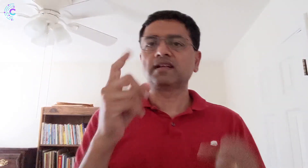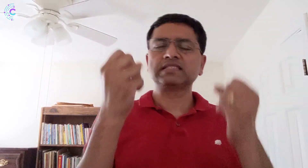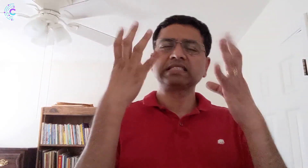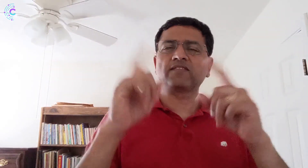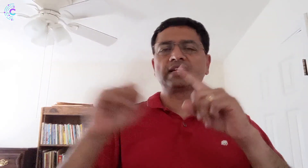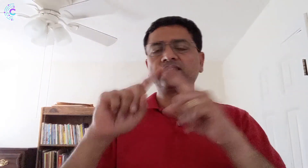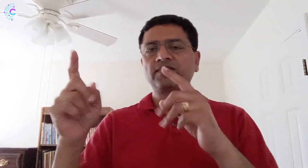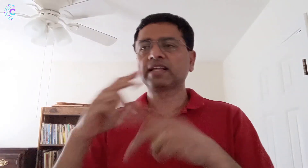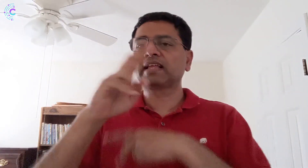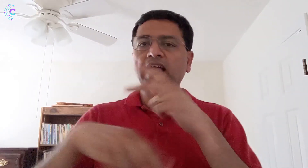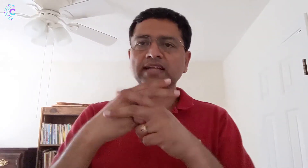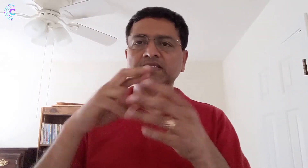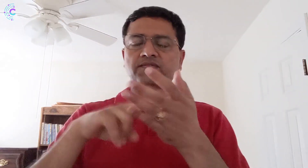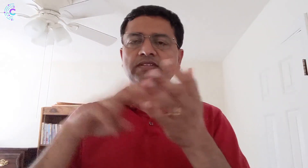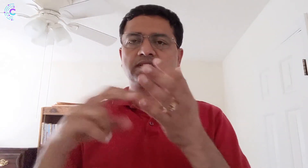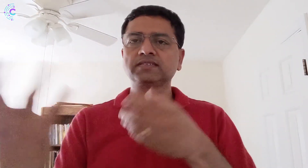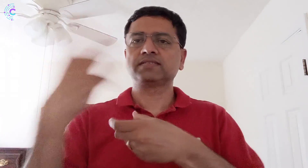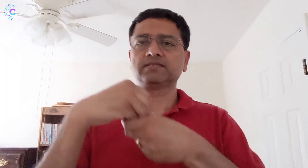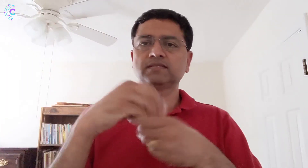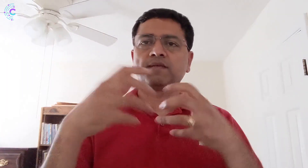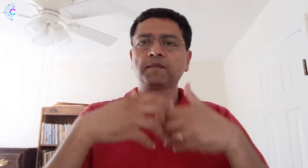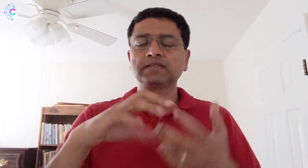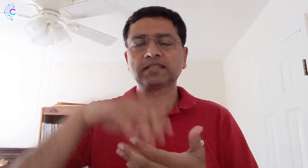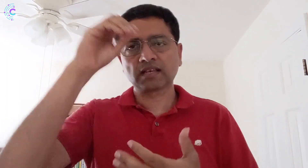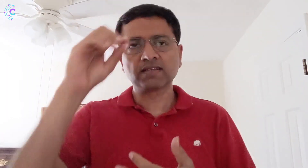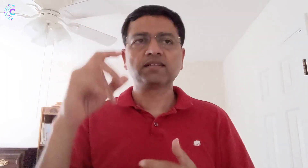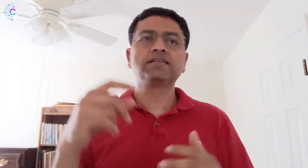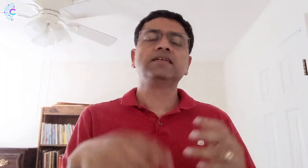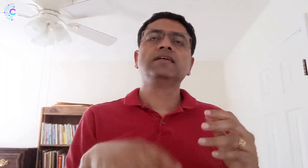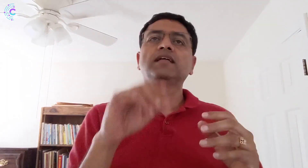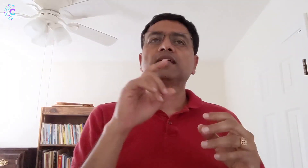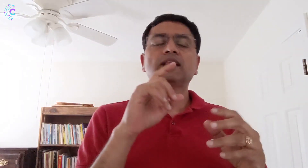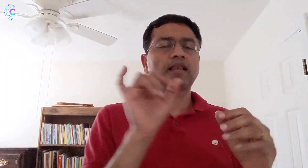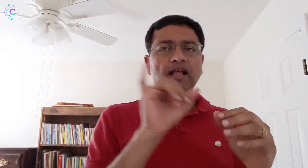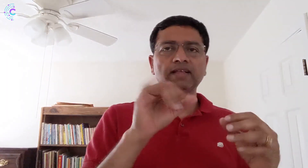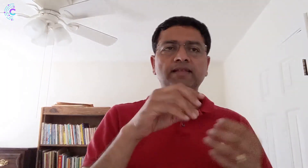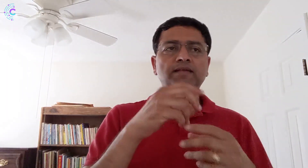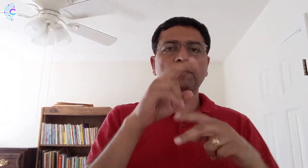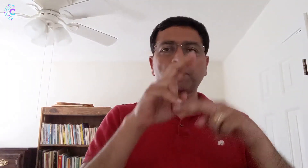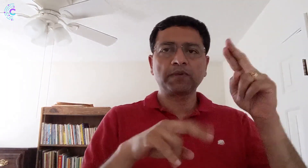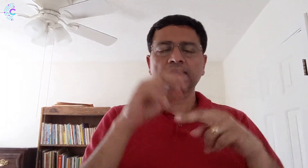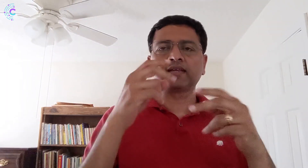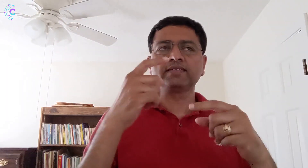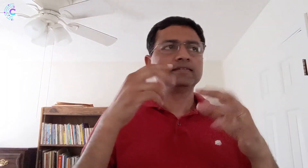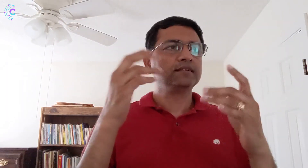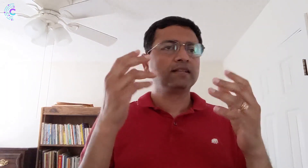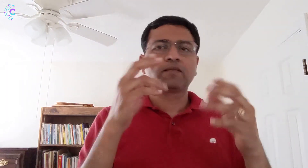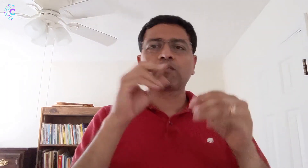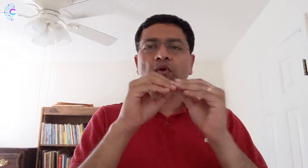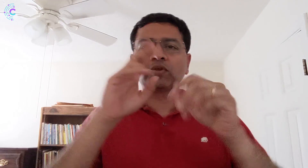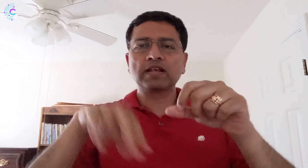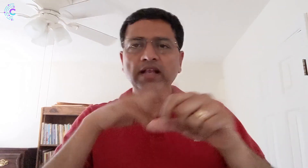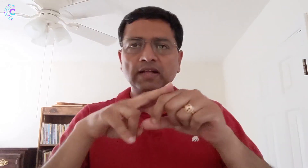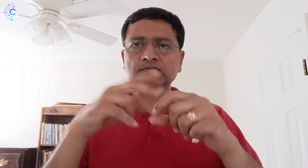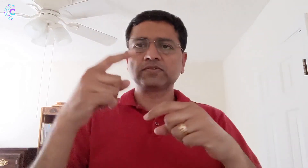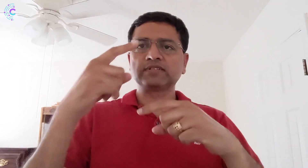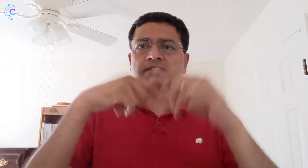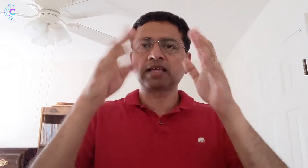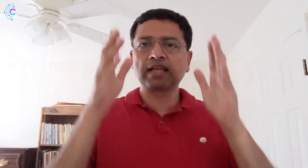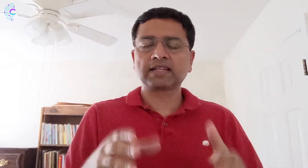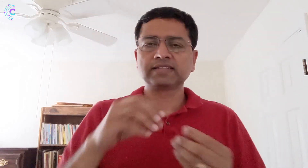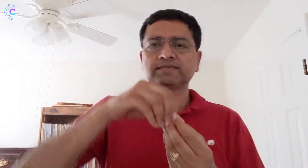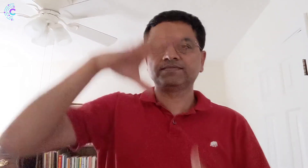There are a lot of research out there that involves machine learning like building native signing